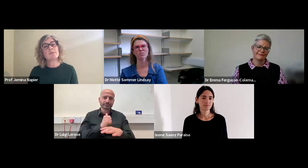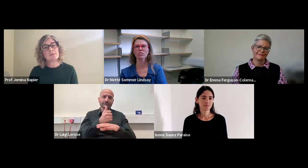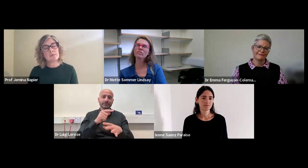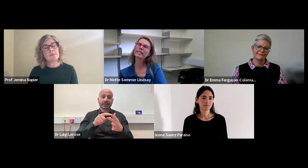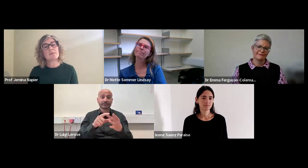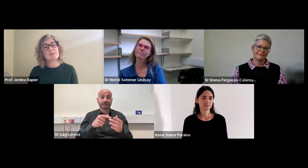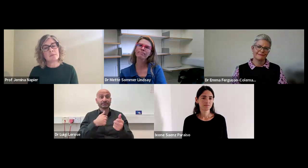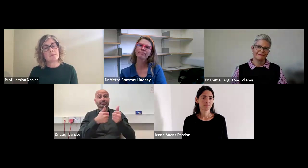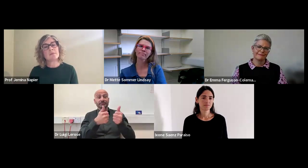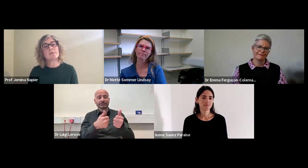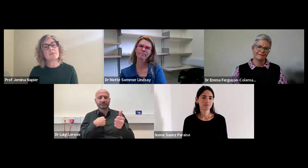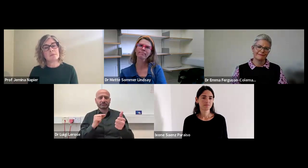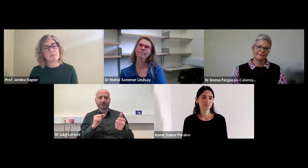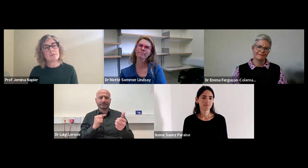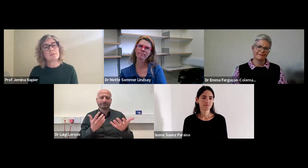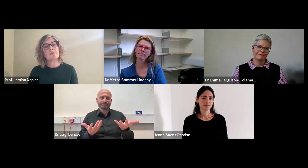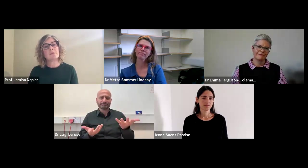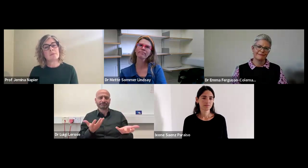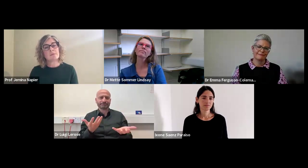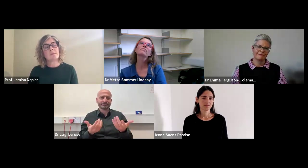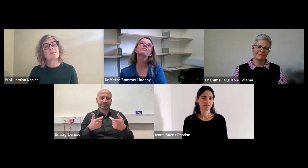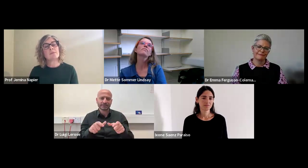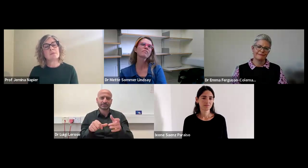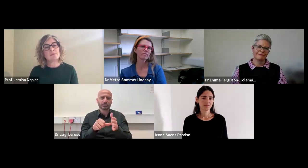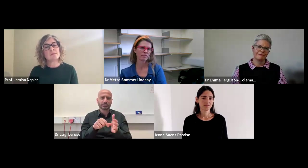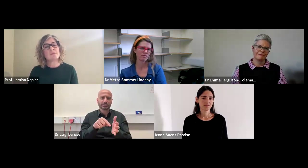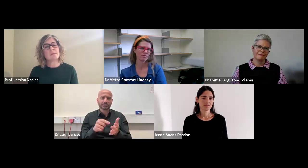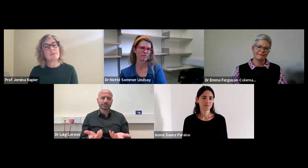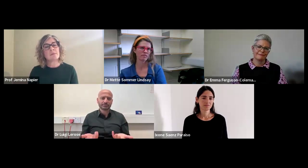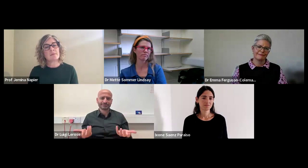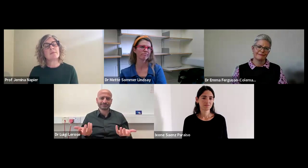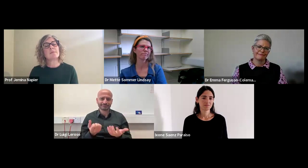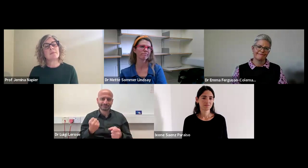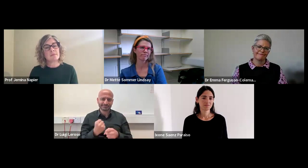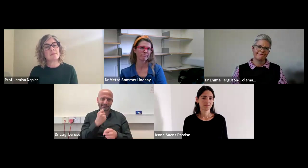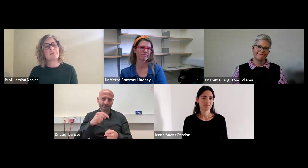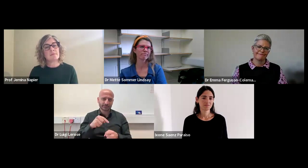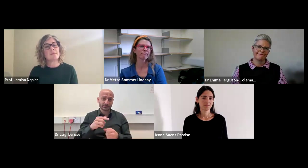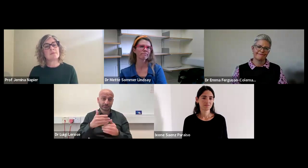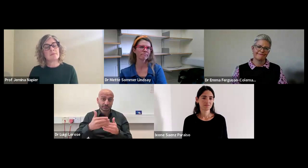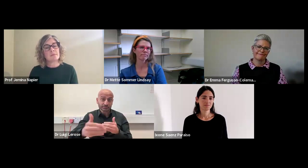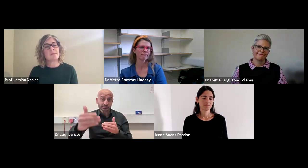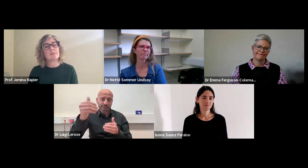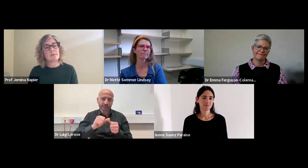include everybody that's in our society. EDI is still problematic in itself because a lot of the